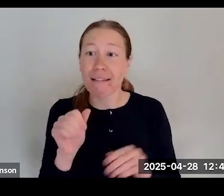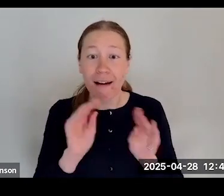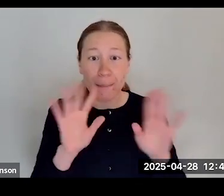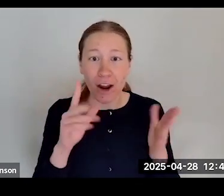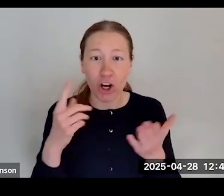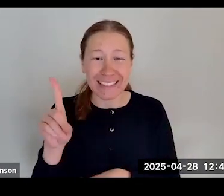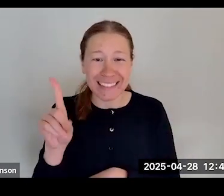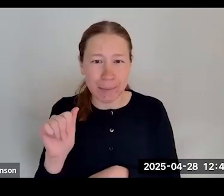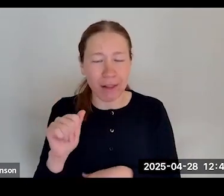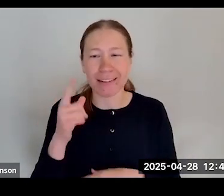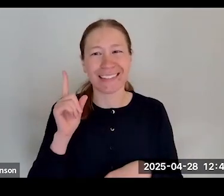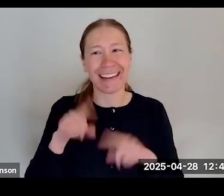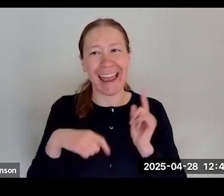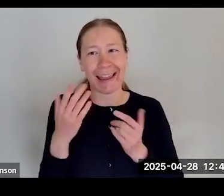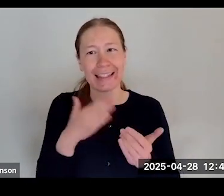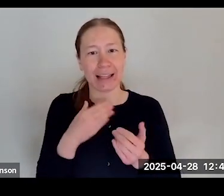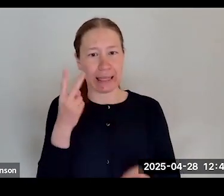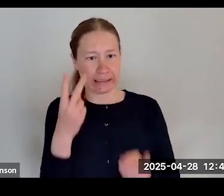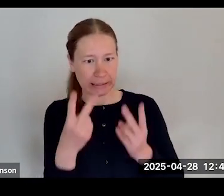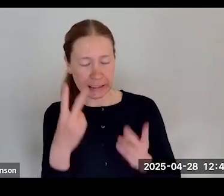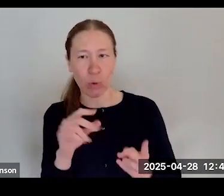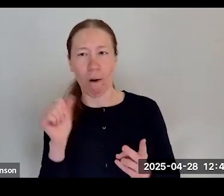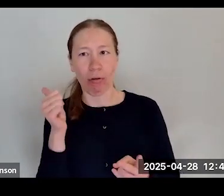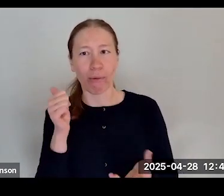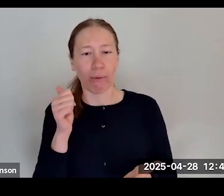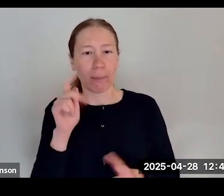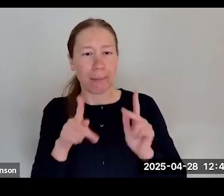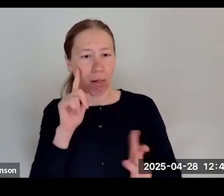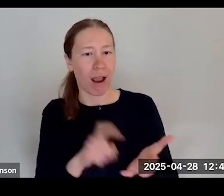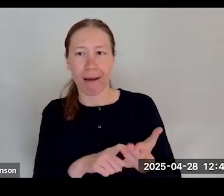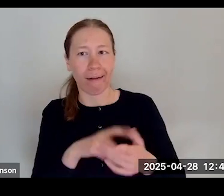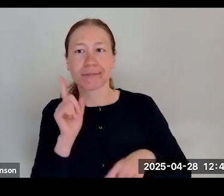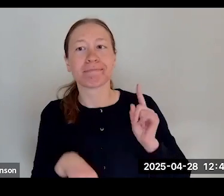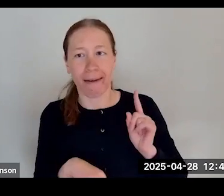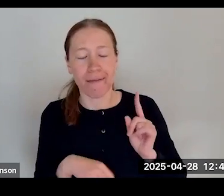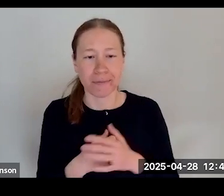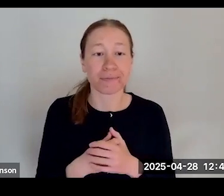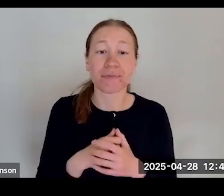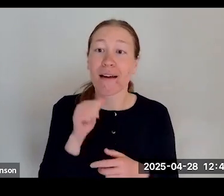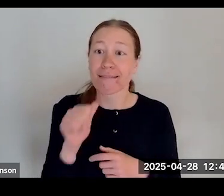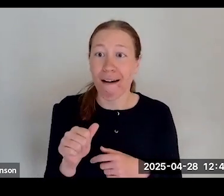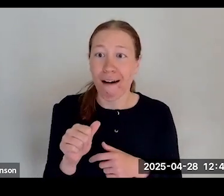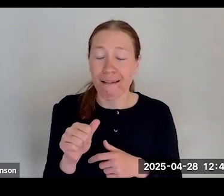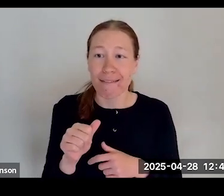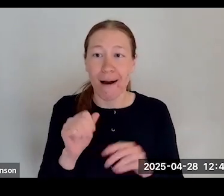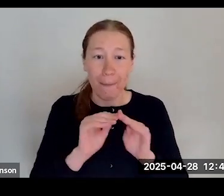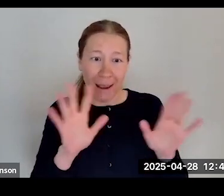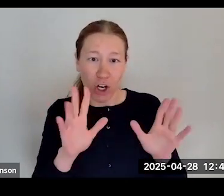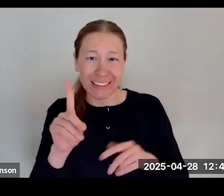they can't be easily seen or detected by others. A non-apparent disability, this is the recommended terminology.